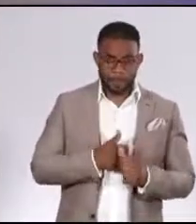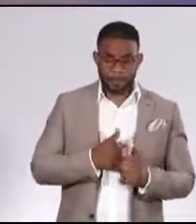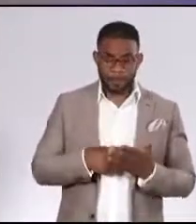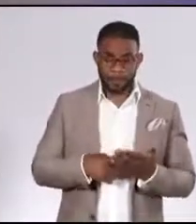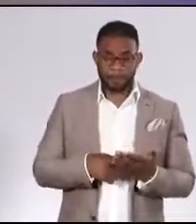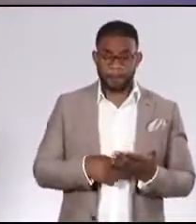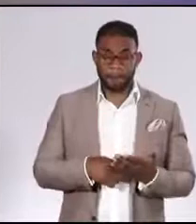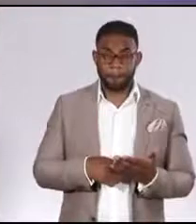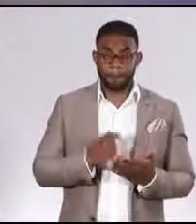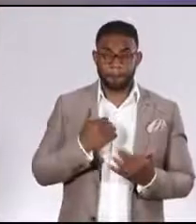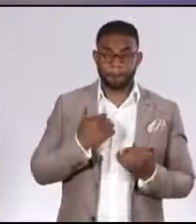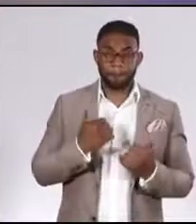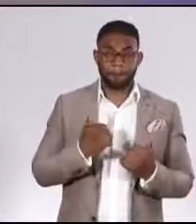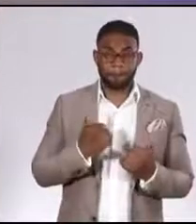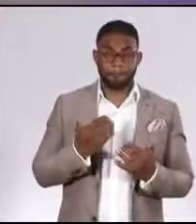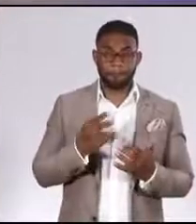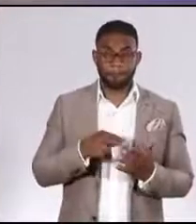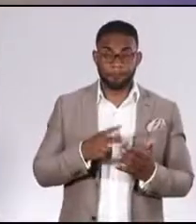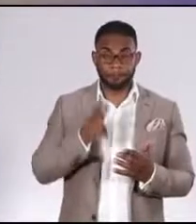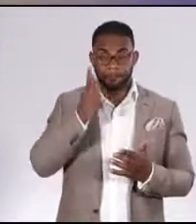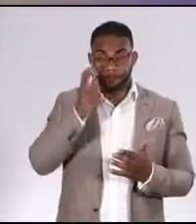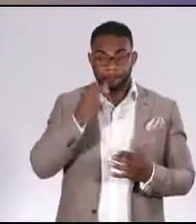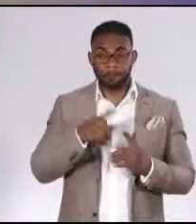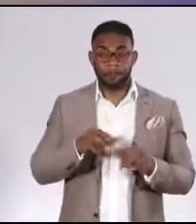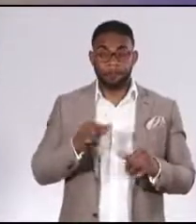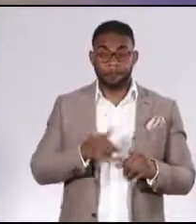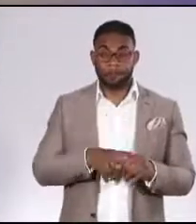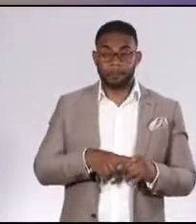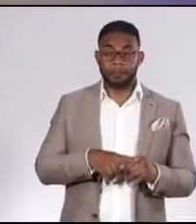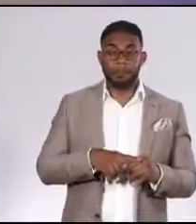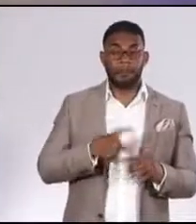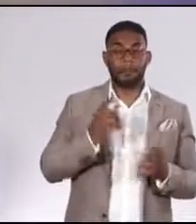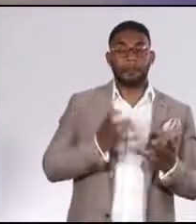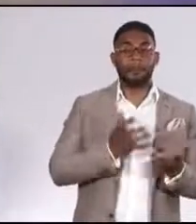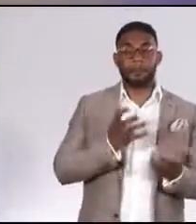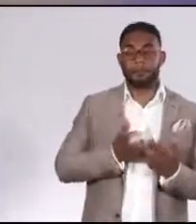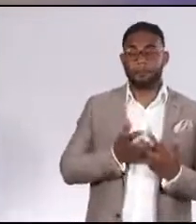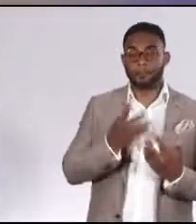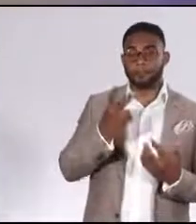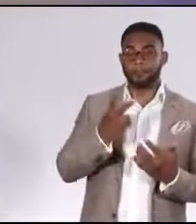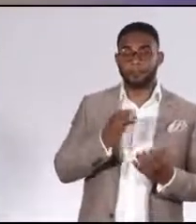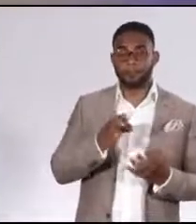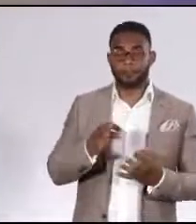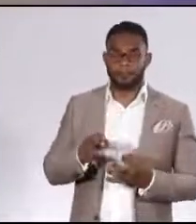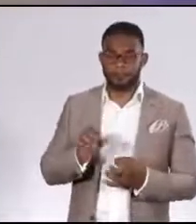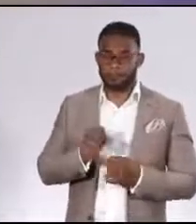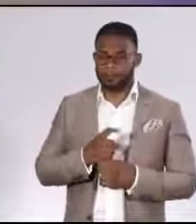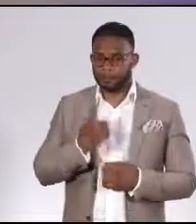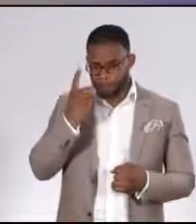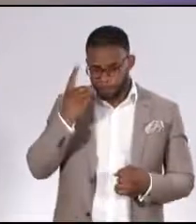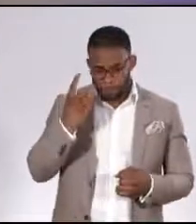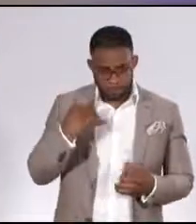As i'm trying to read and listen at the same time and reconcile the two inputs to make sense of what's being discussed